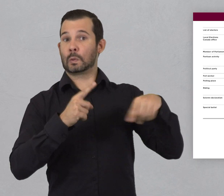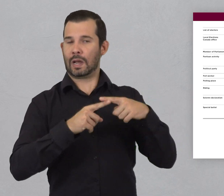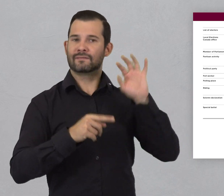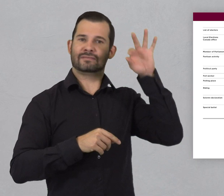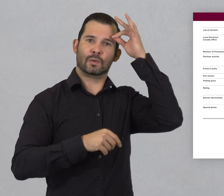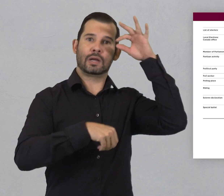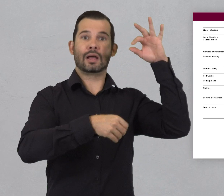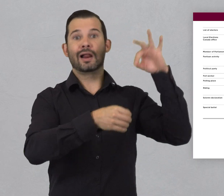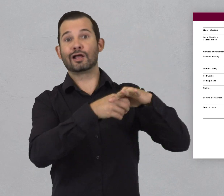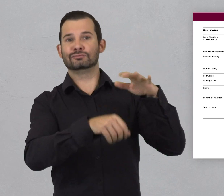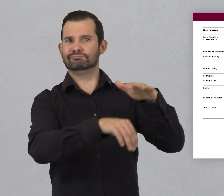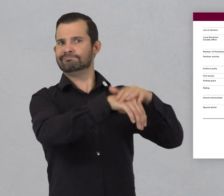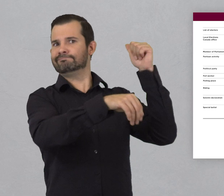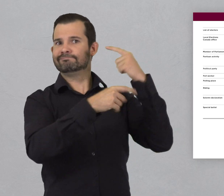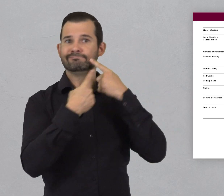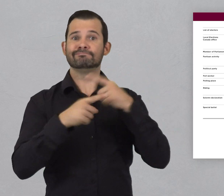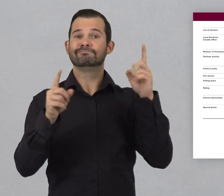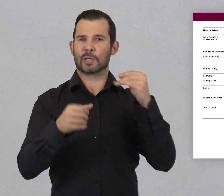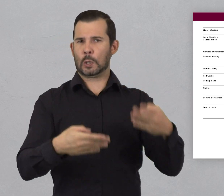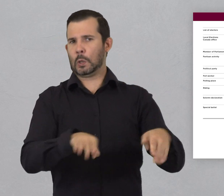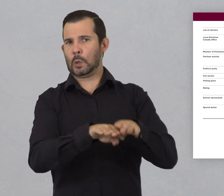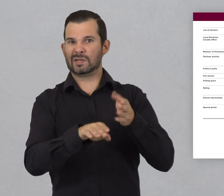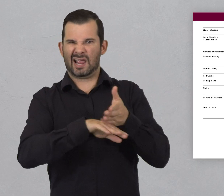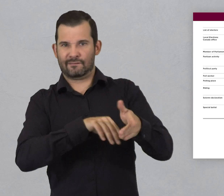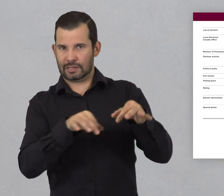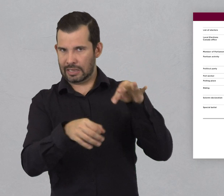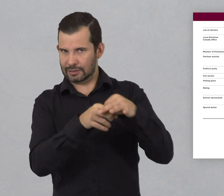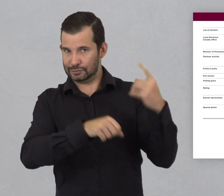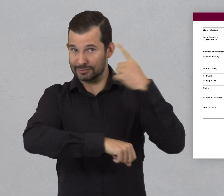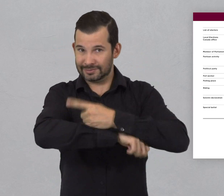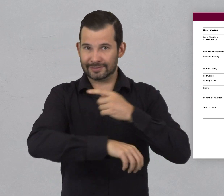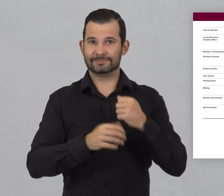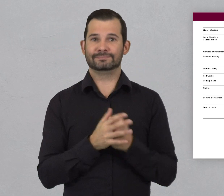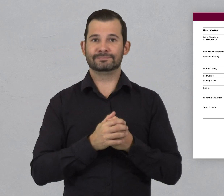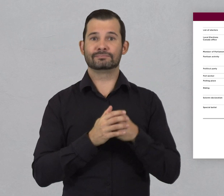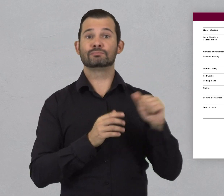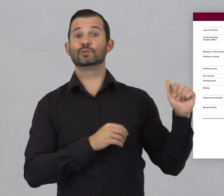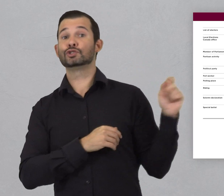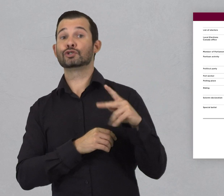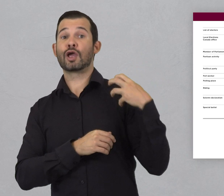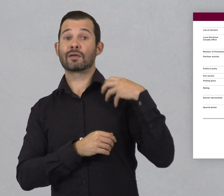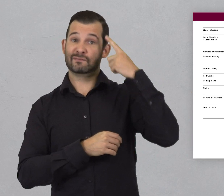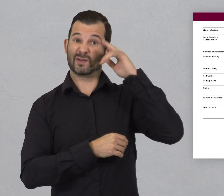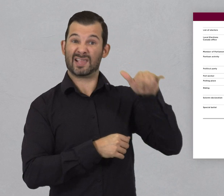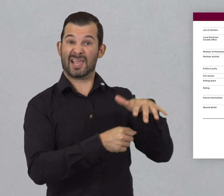open when a federal election is called and close after election day. The returning officer for the